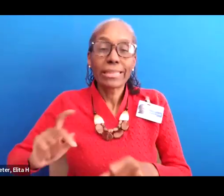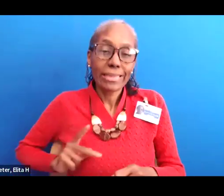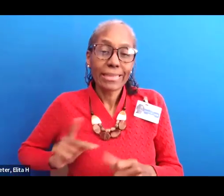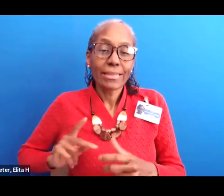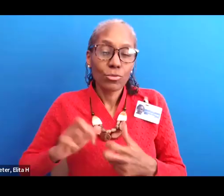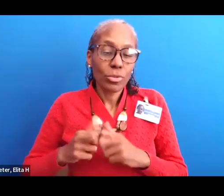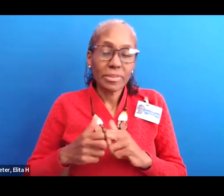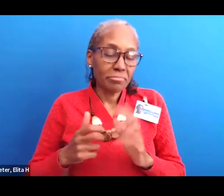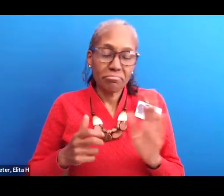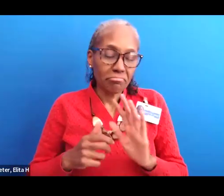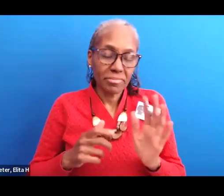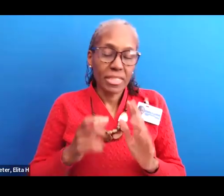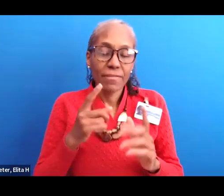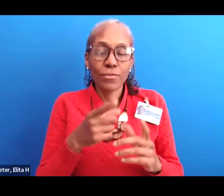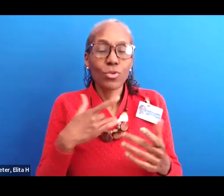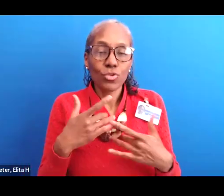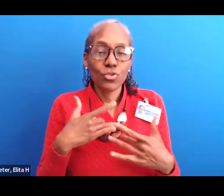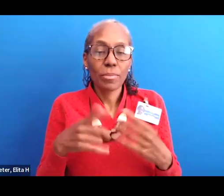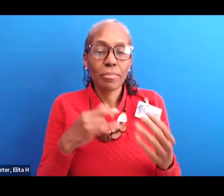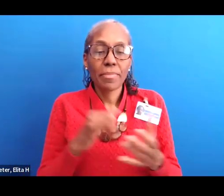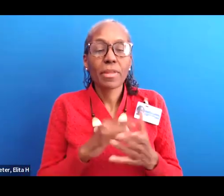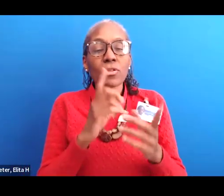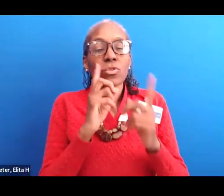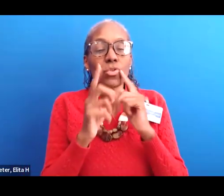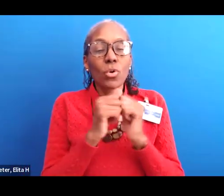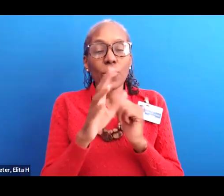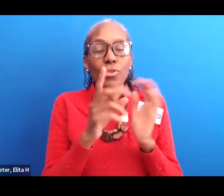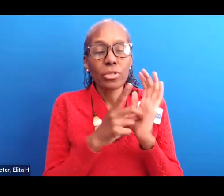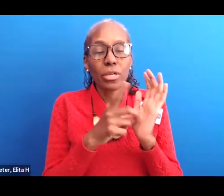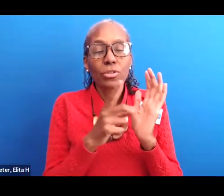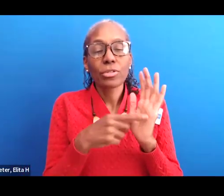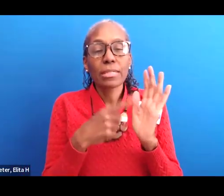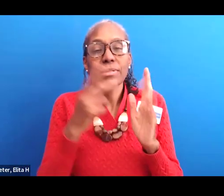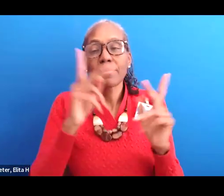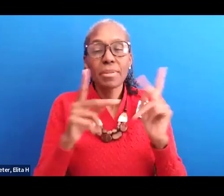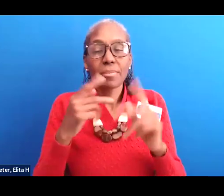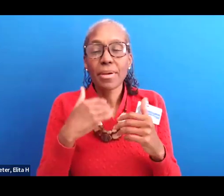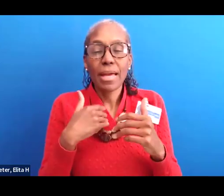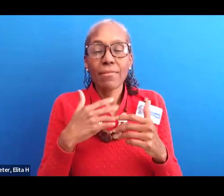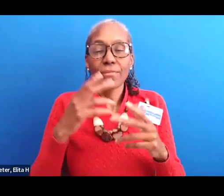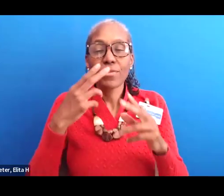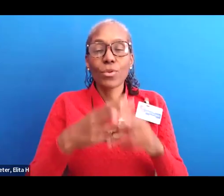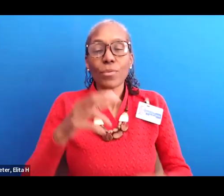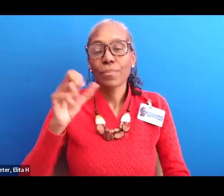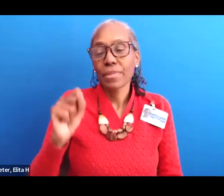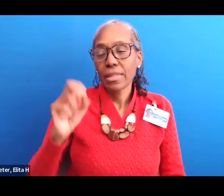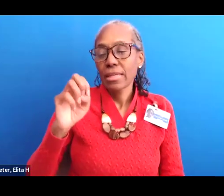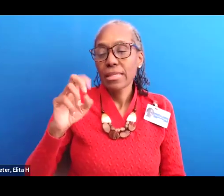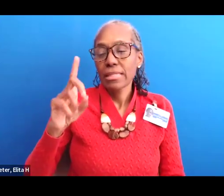If you're concerned about something, be sure and talk to your doctor about it. Sometimes people have sediment in their urine, and that looks